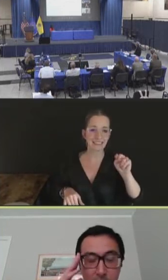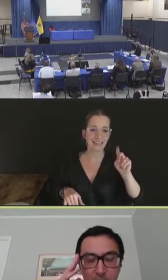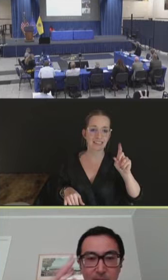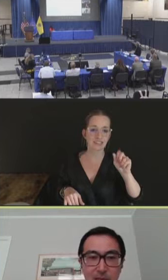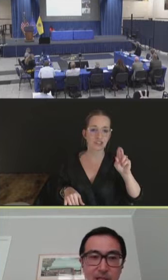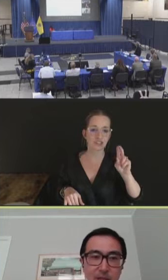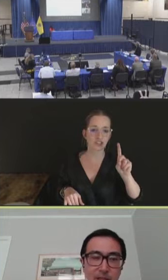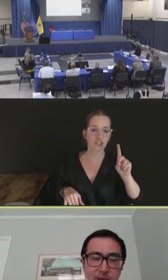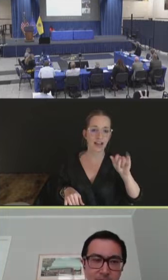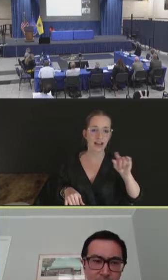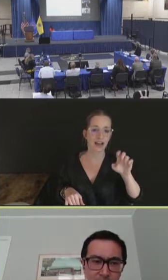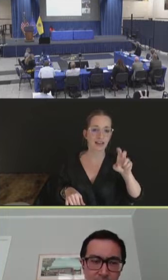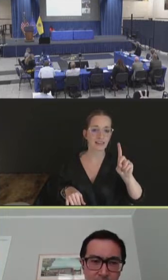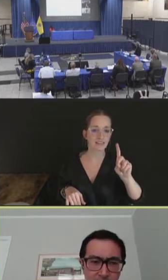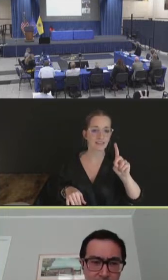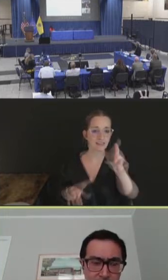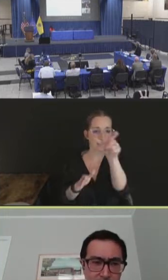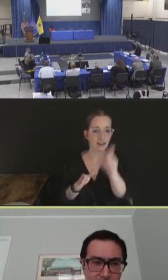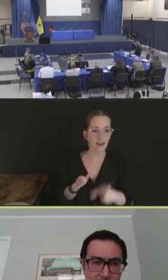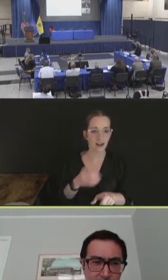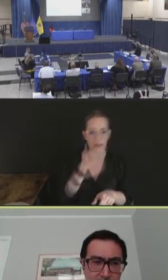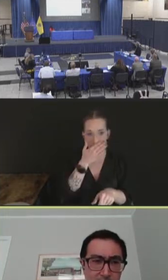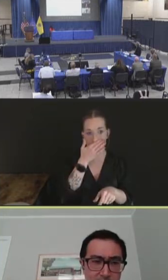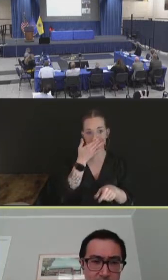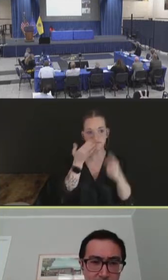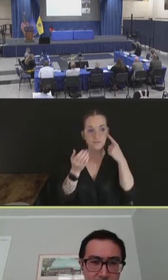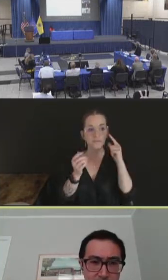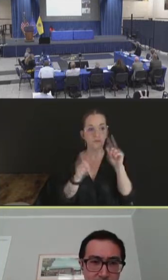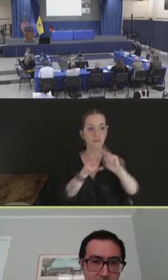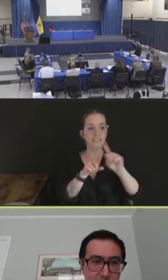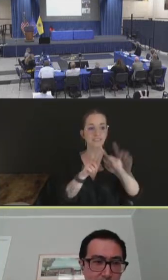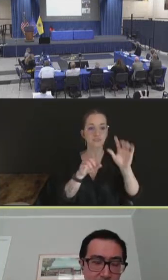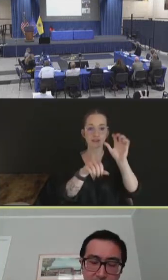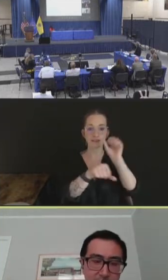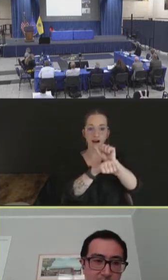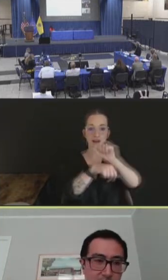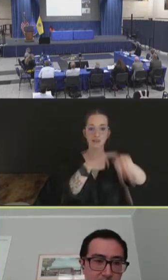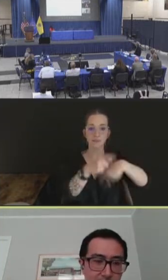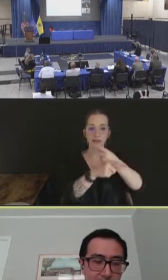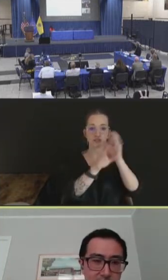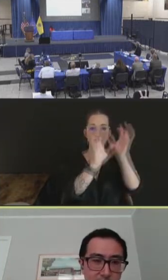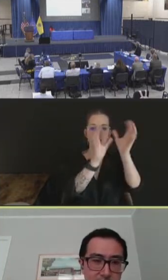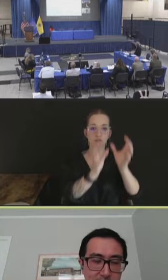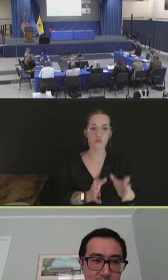COVID mortality rate for different occupational groups. So very, very similar findings that we